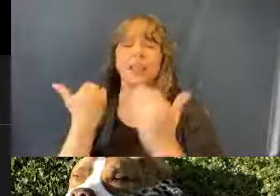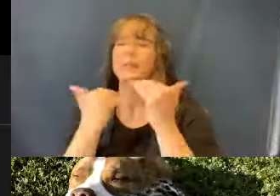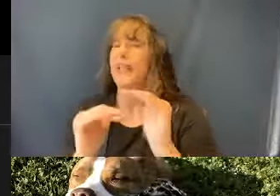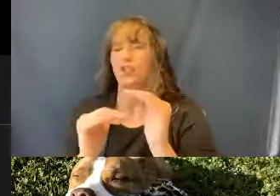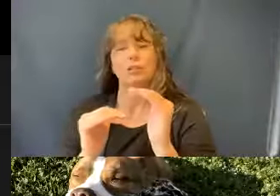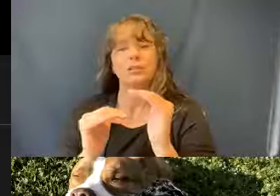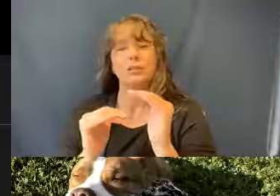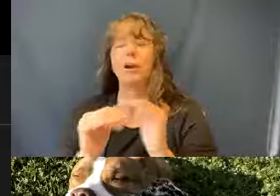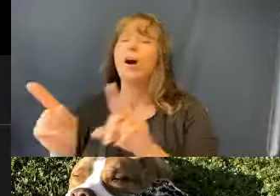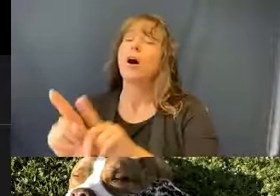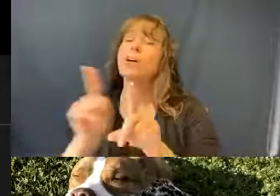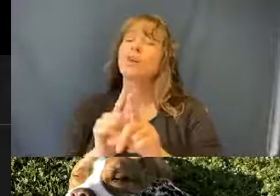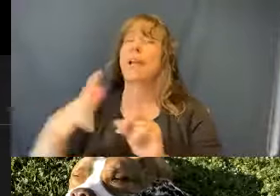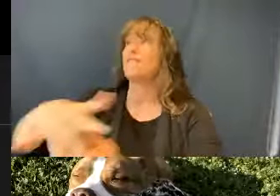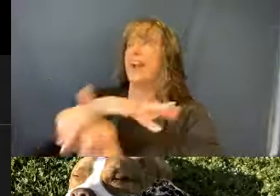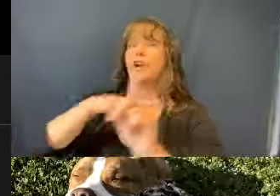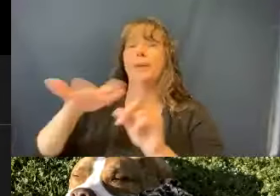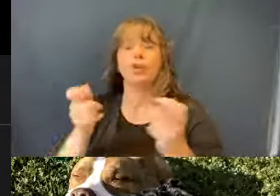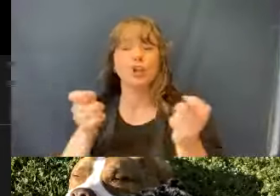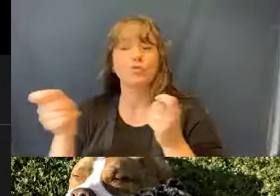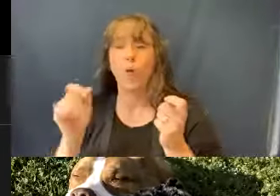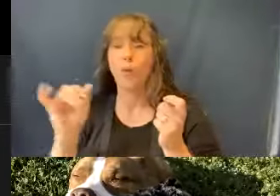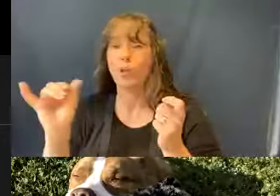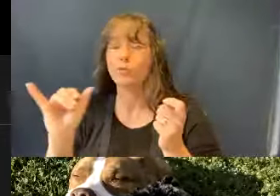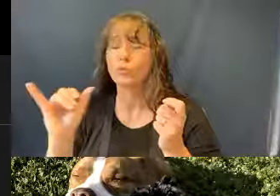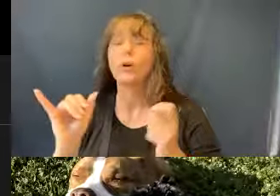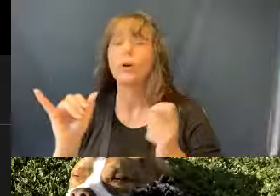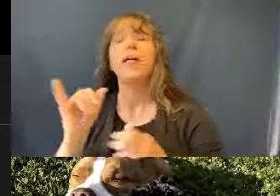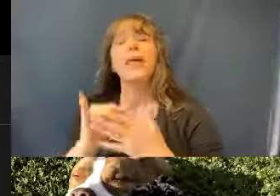There's also environmental control that you may see people that are deaf and hard of hearing